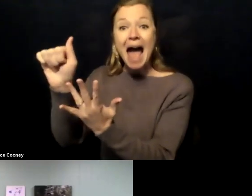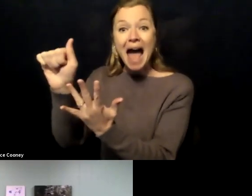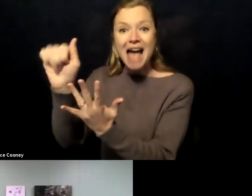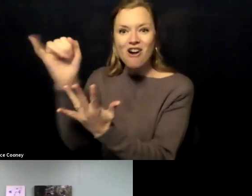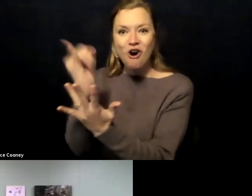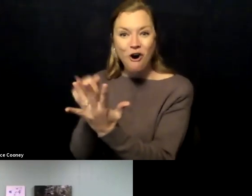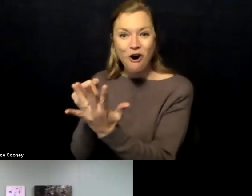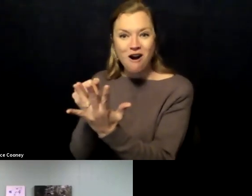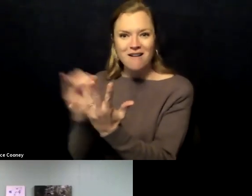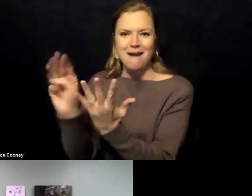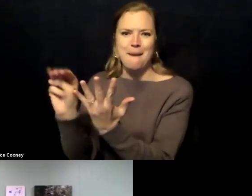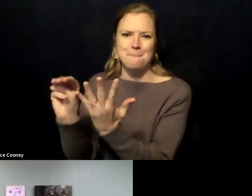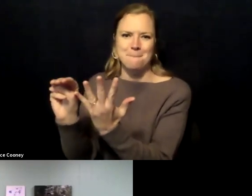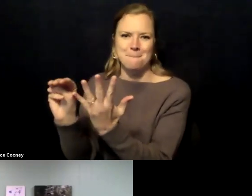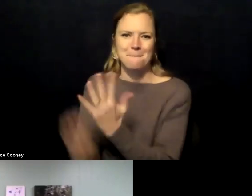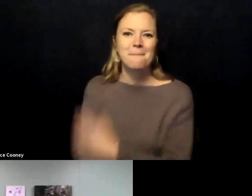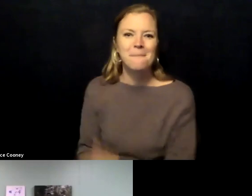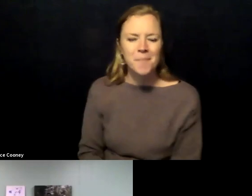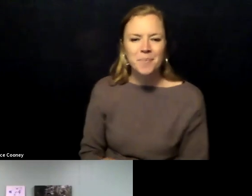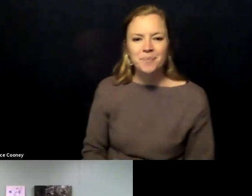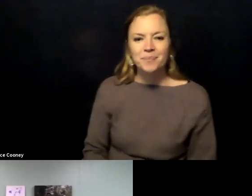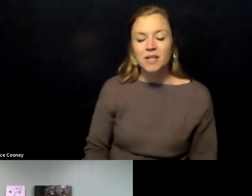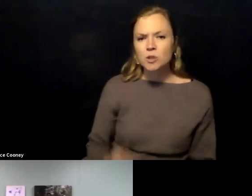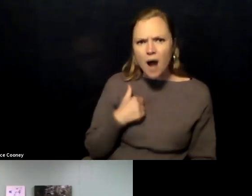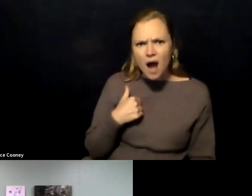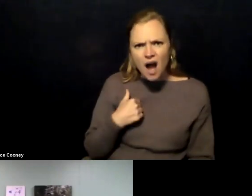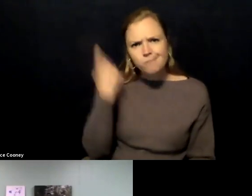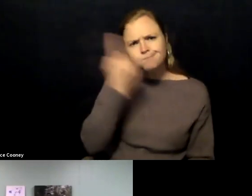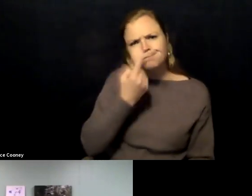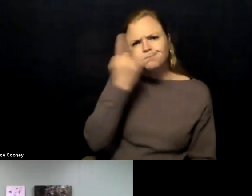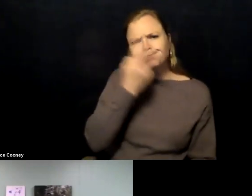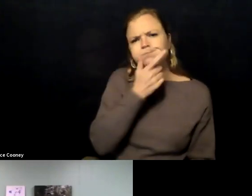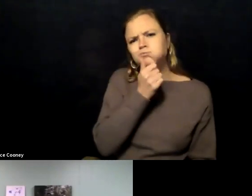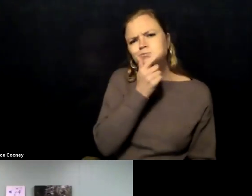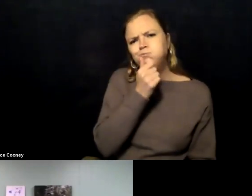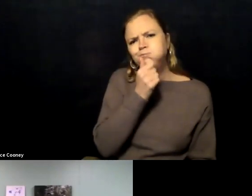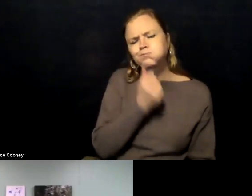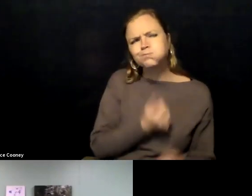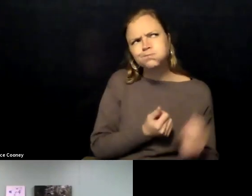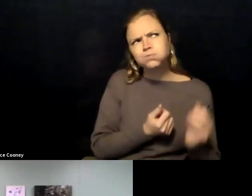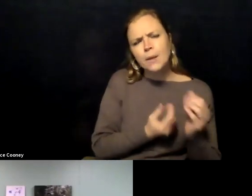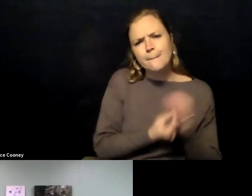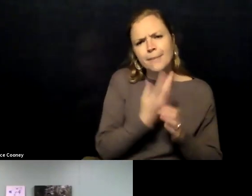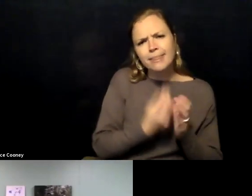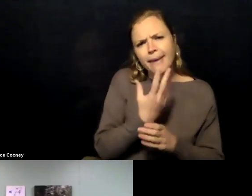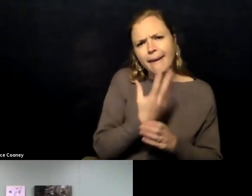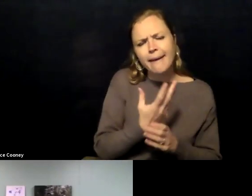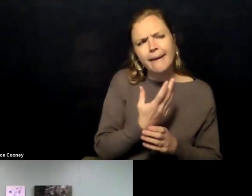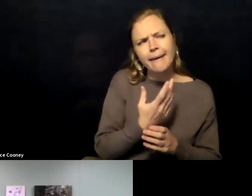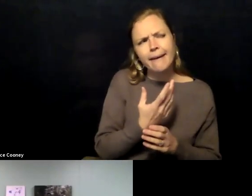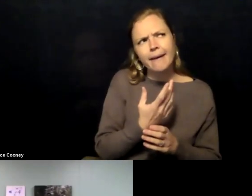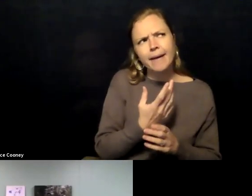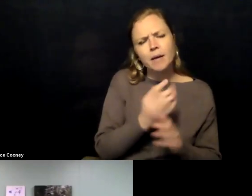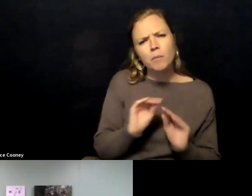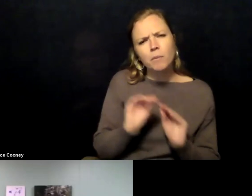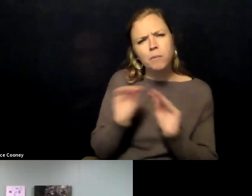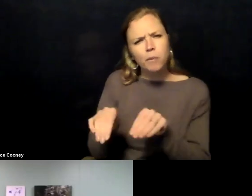not just the how to grow the plants, but what does it look like? What is the size? What is the shape? What's the